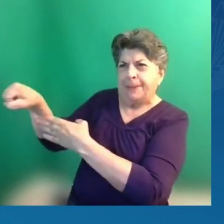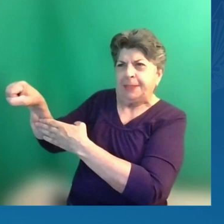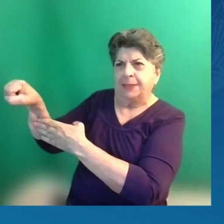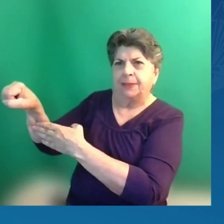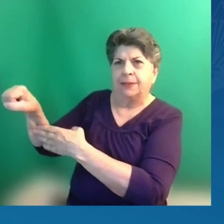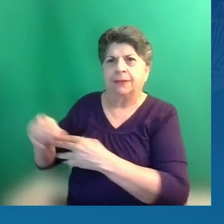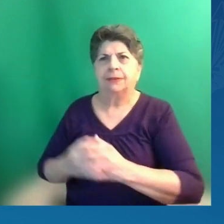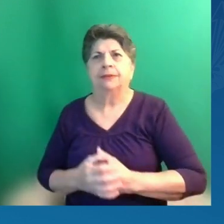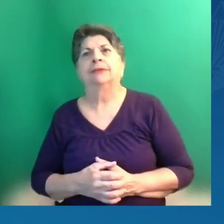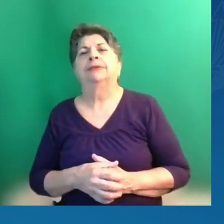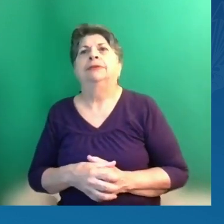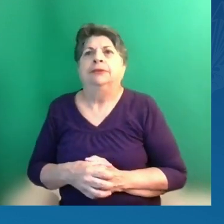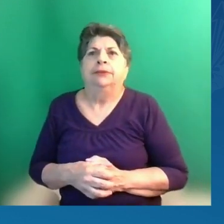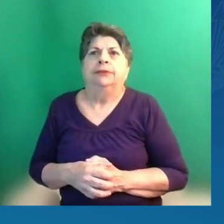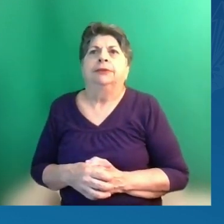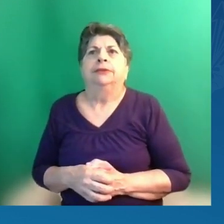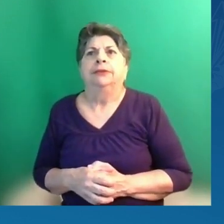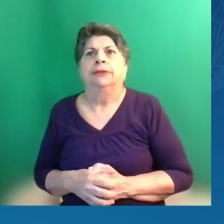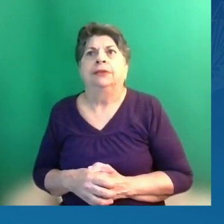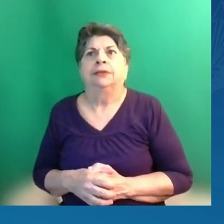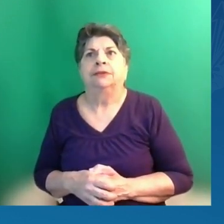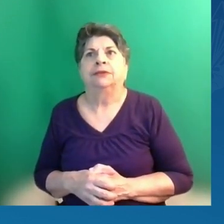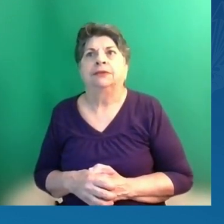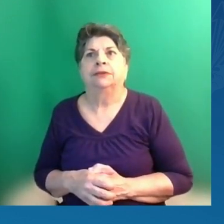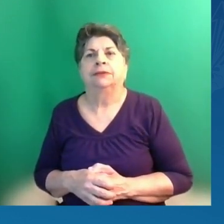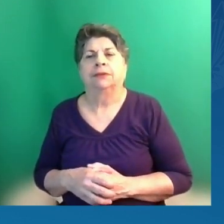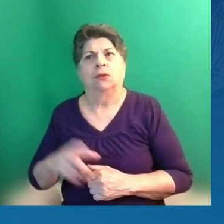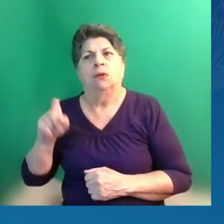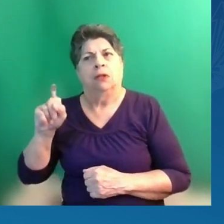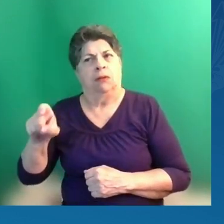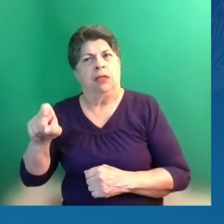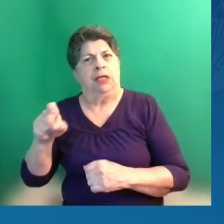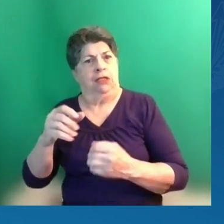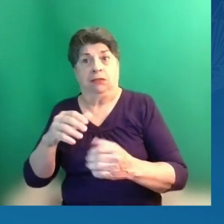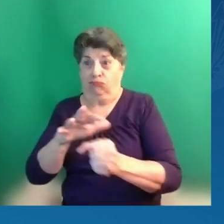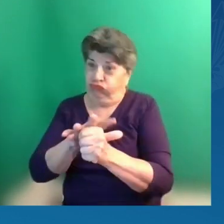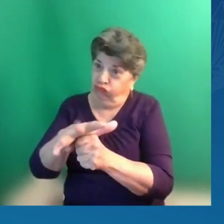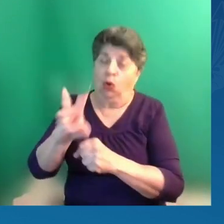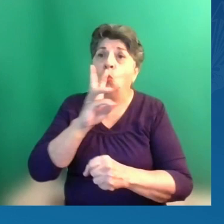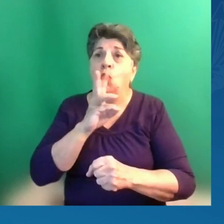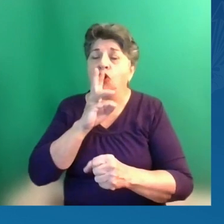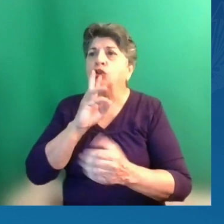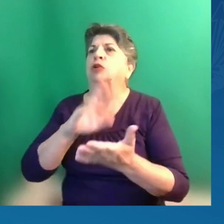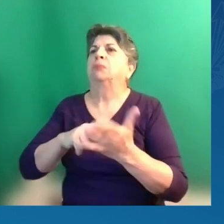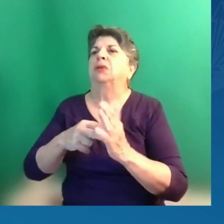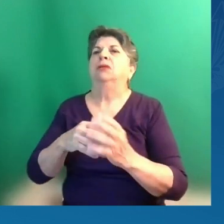It will help chart our nation's path forward to a more sustainable future.